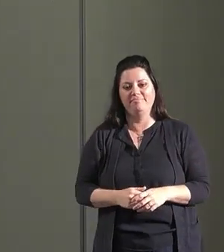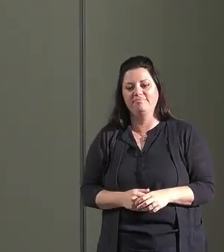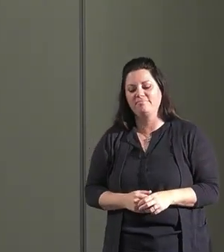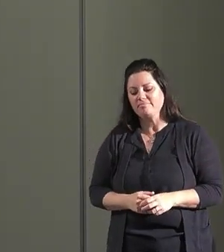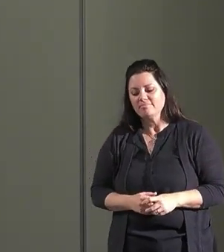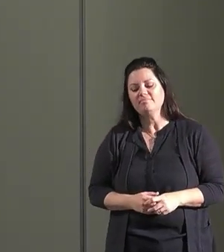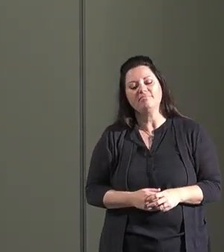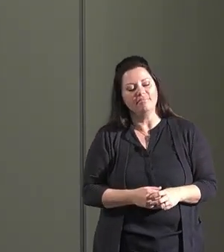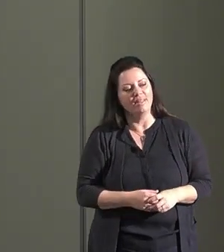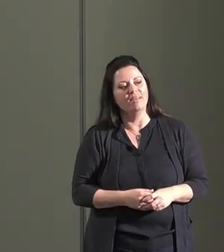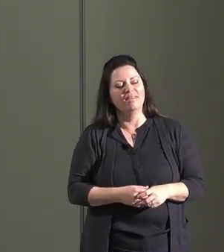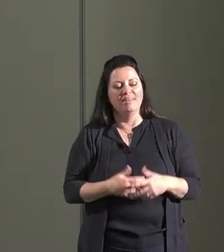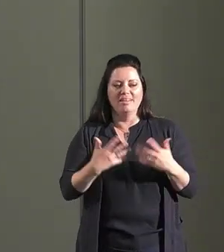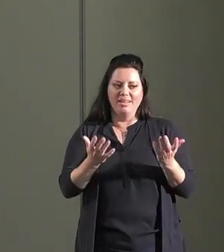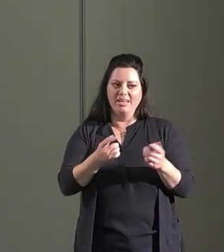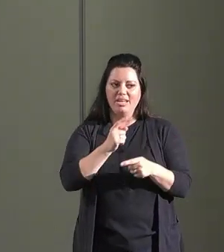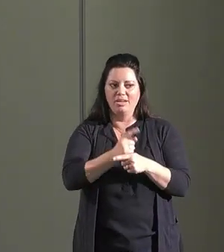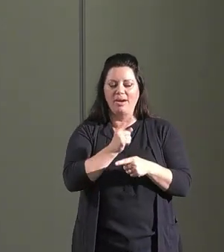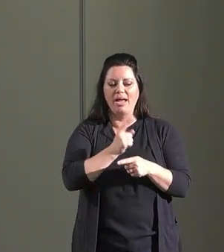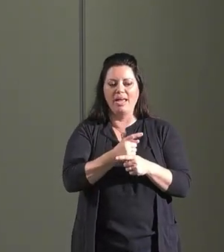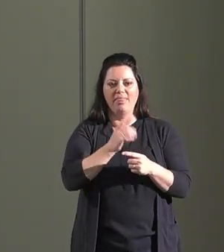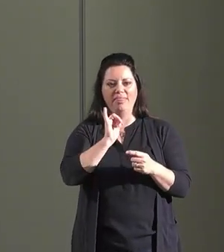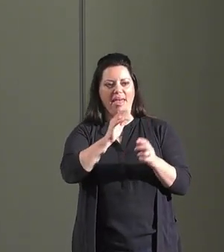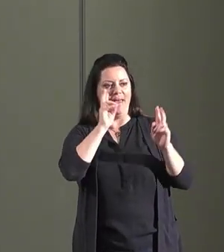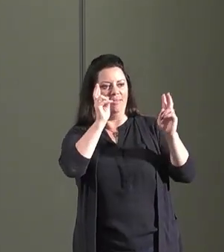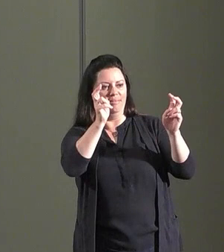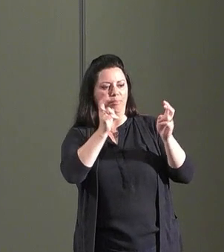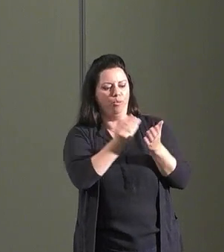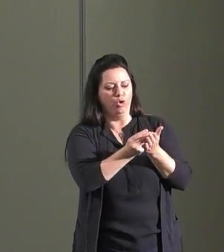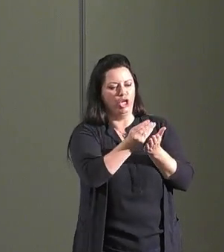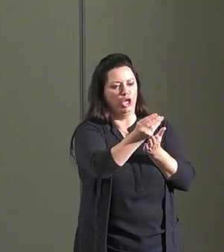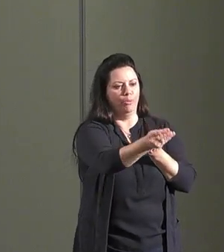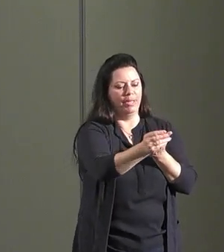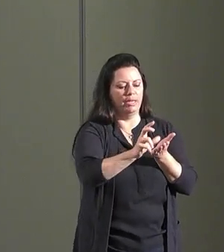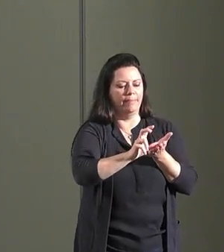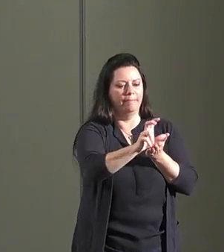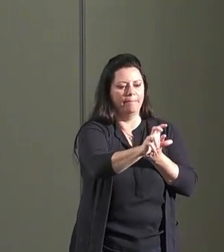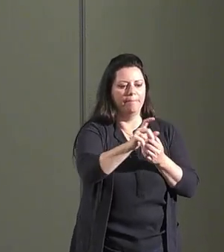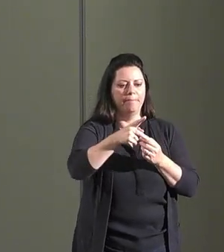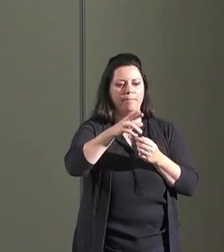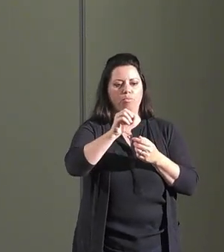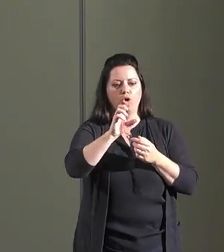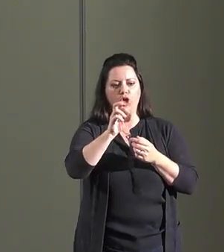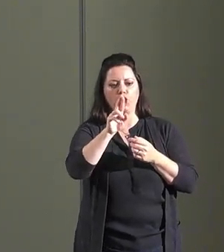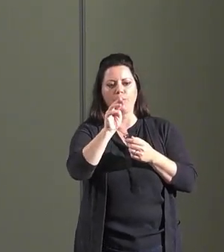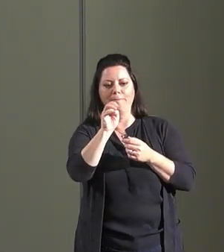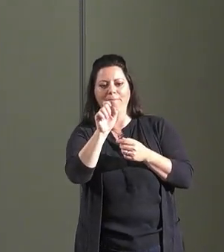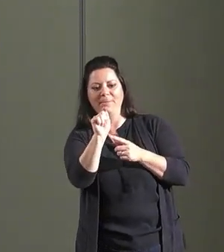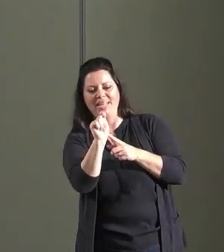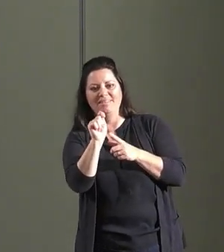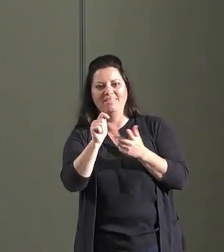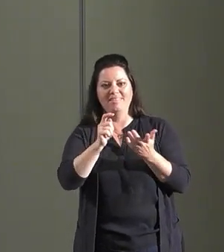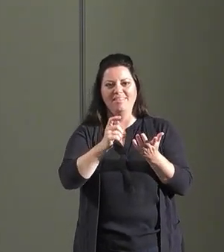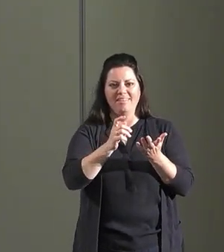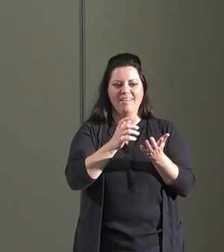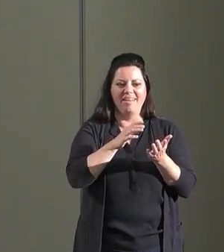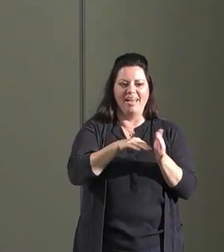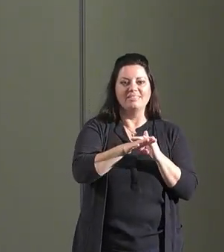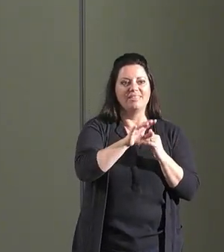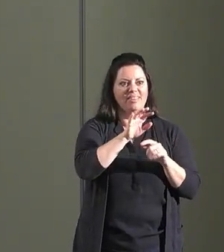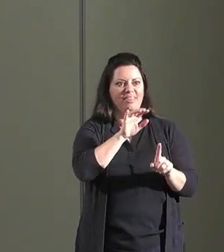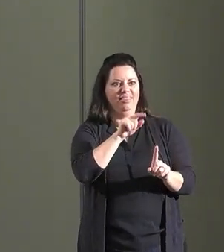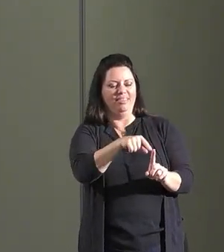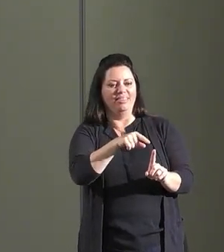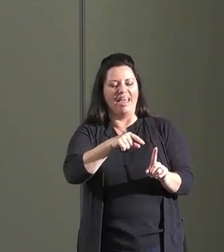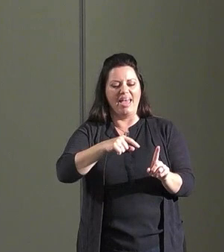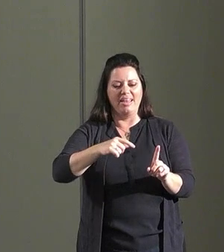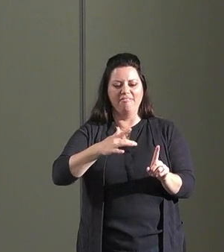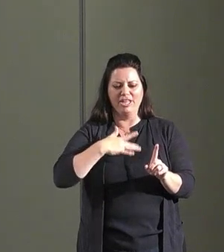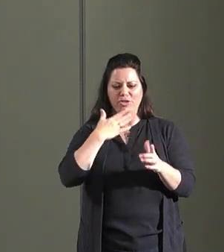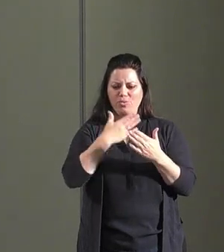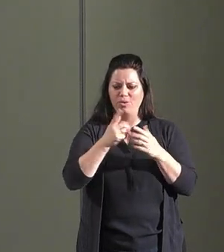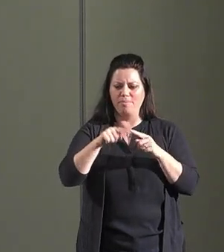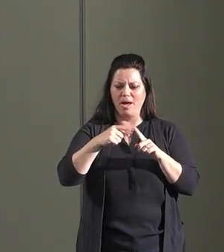about it. The notion of procurement why we have the pro cure access at disability. That is going